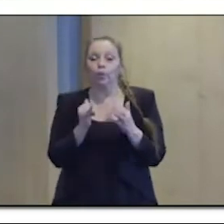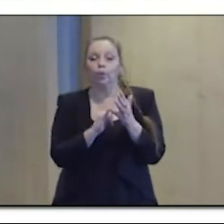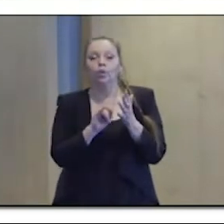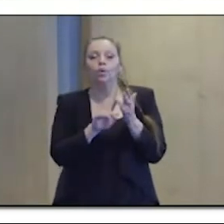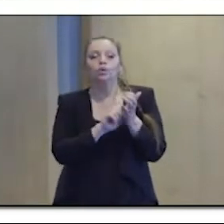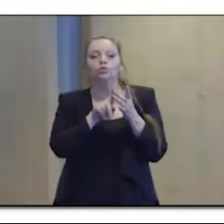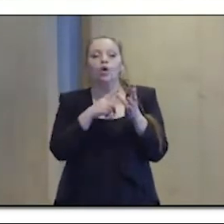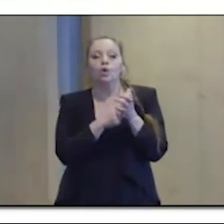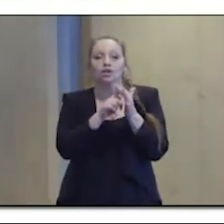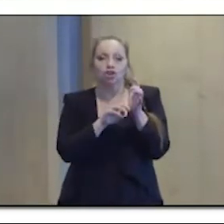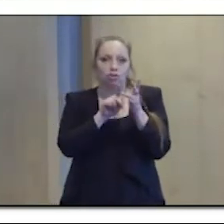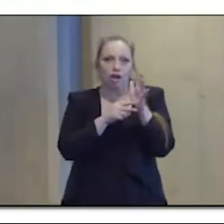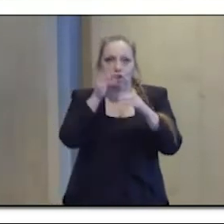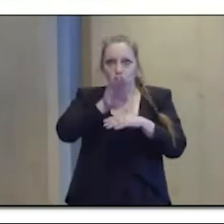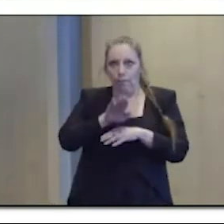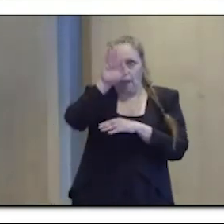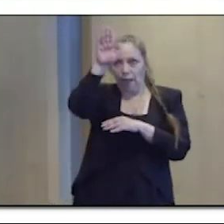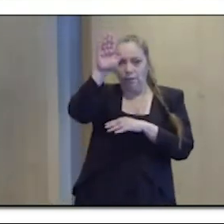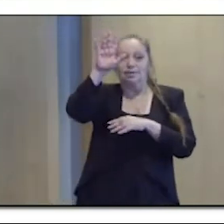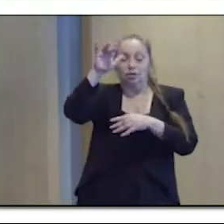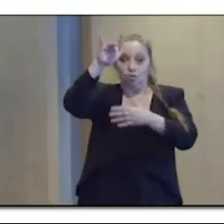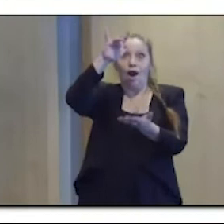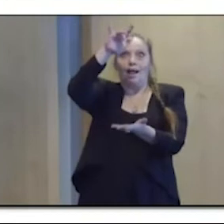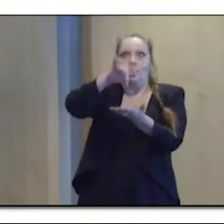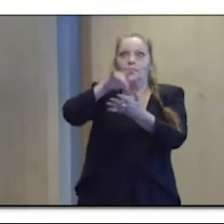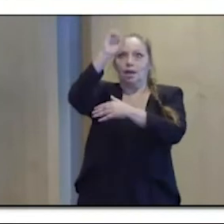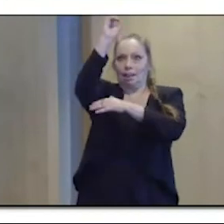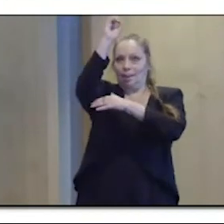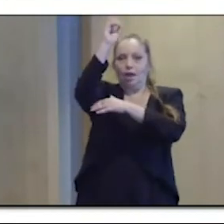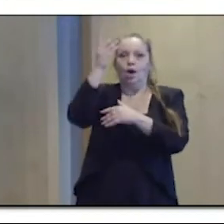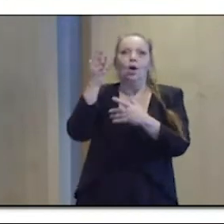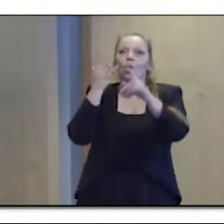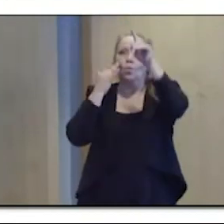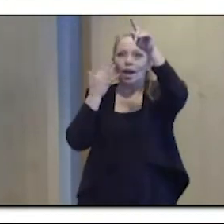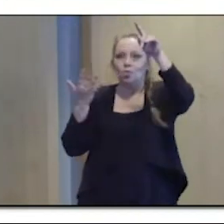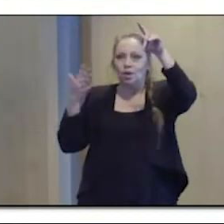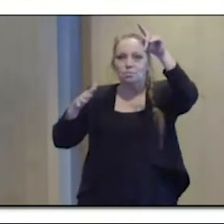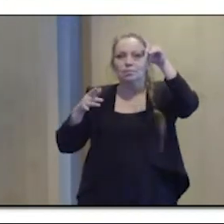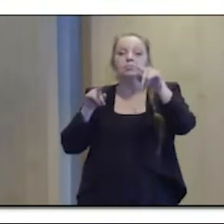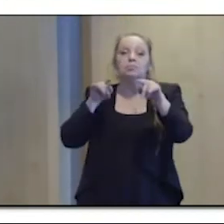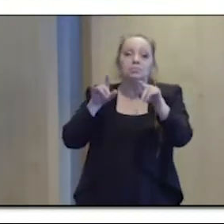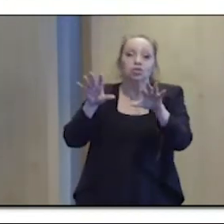peaks typically at midday right where we don't want it it's no help for us for evening